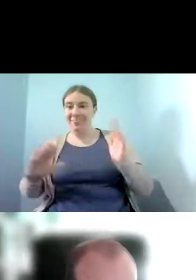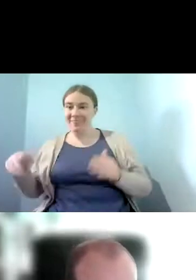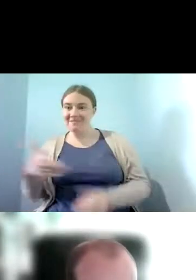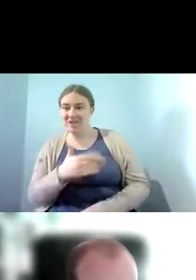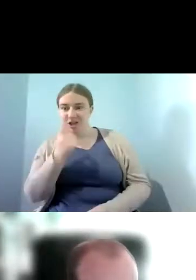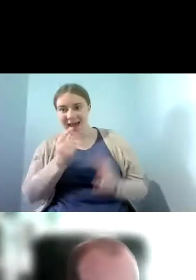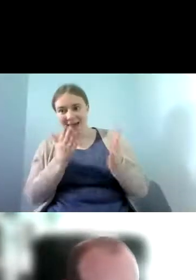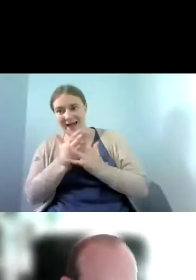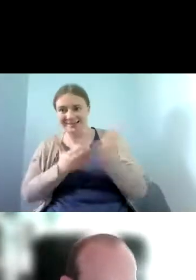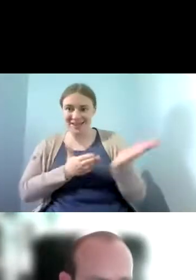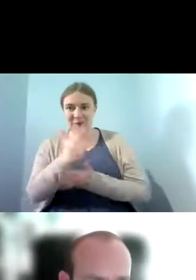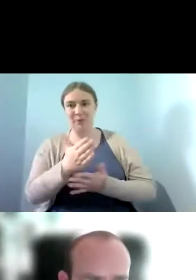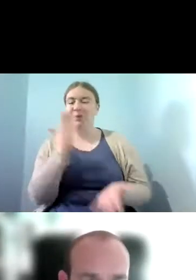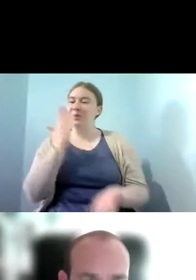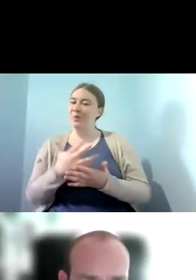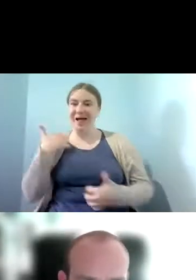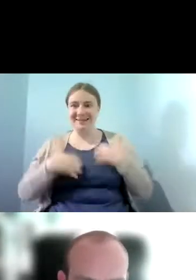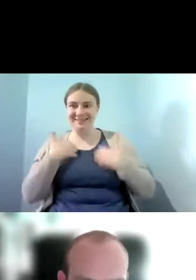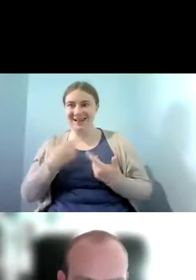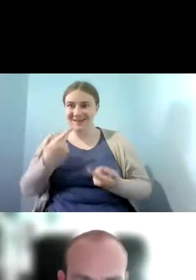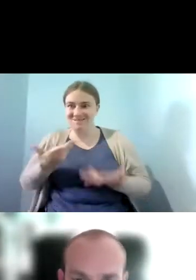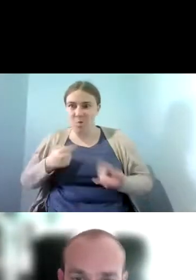it's been a very exciting time for us and we've as you can see